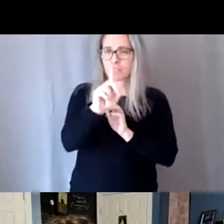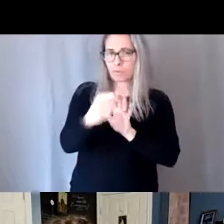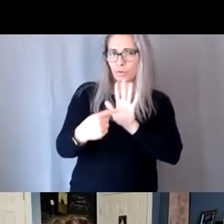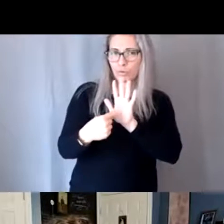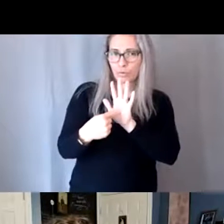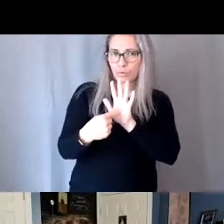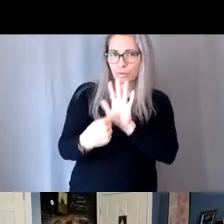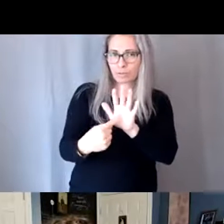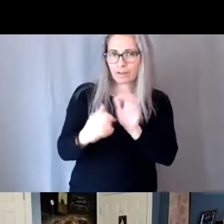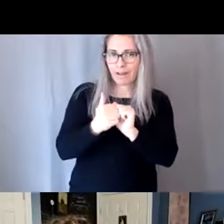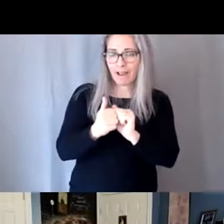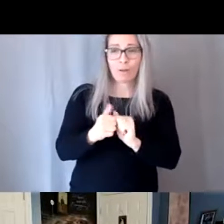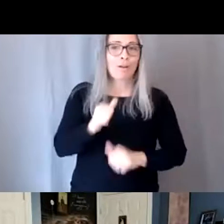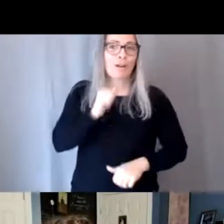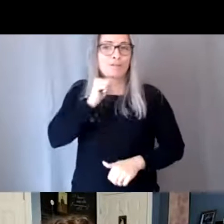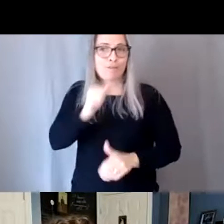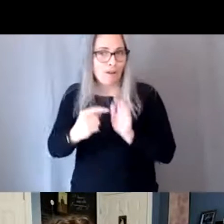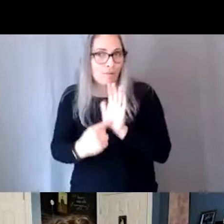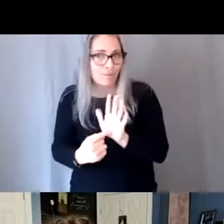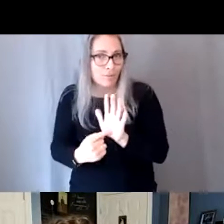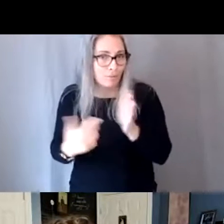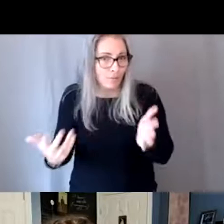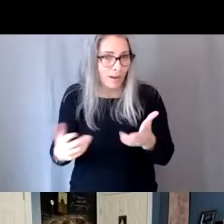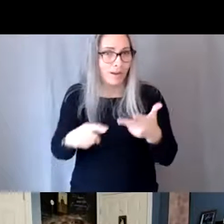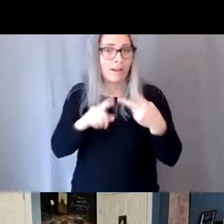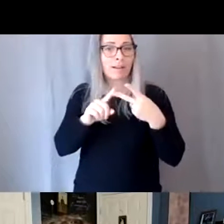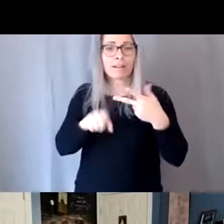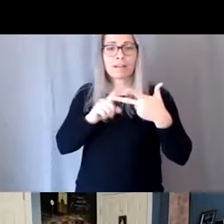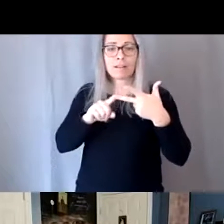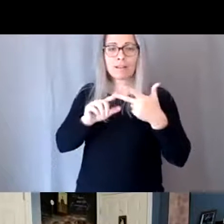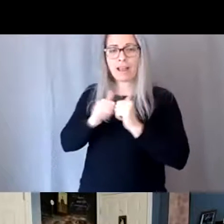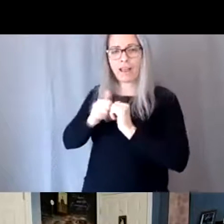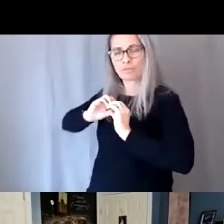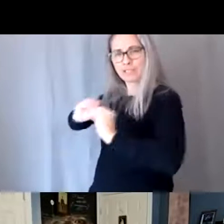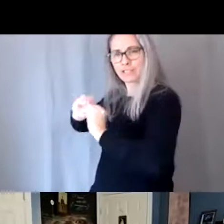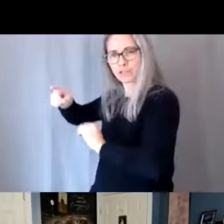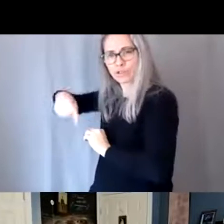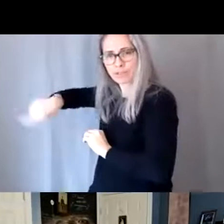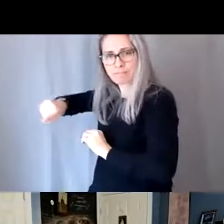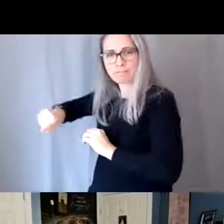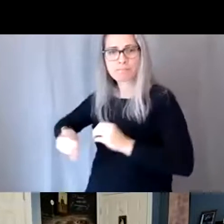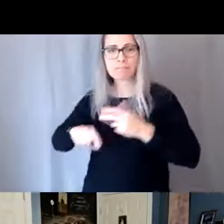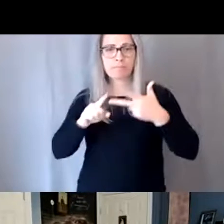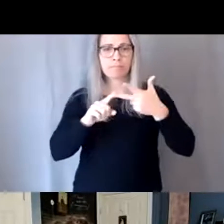does this teach trainees how is the personal support worker role constructed and how is the personal support worker